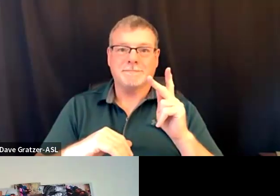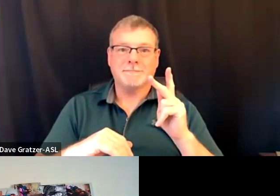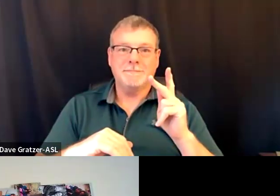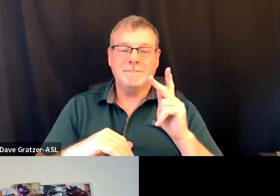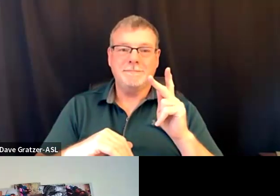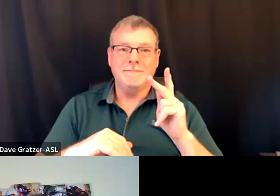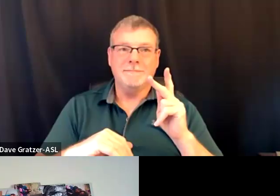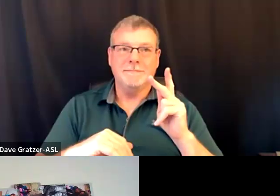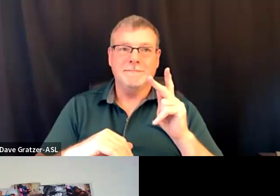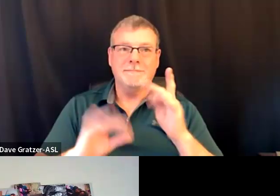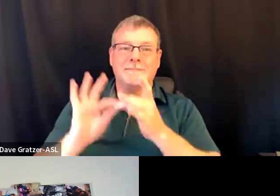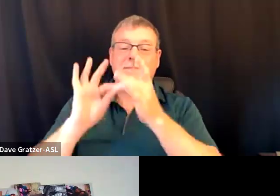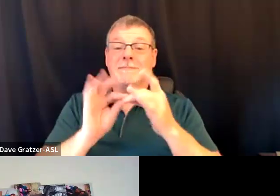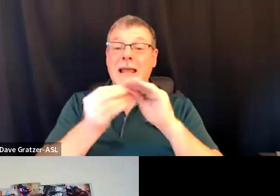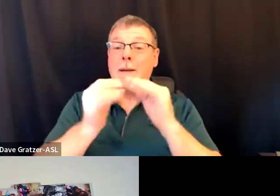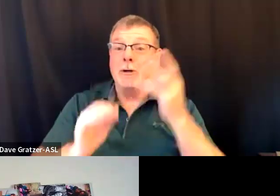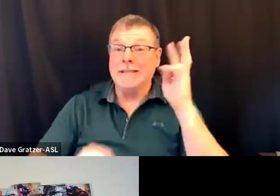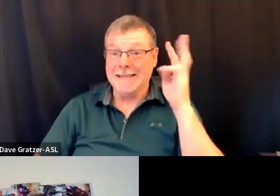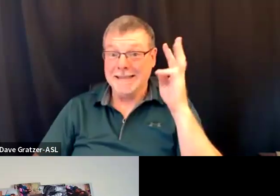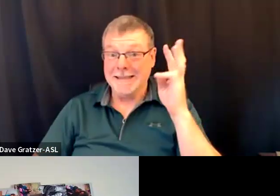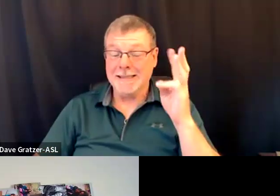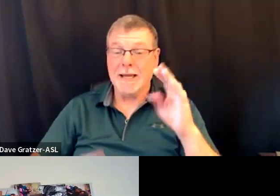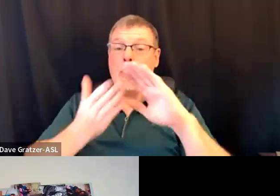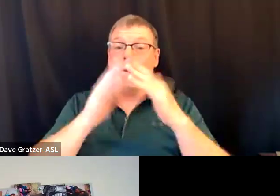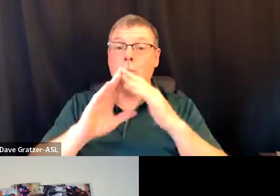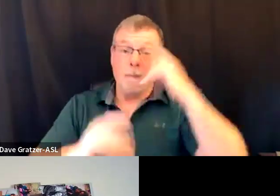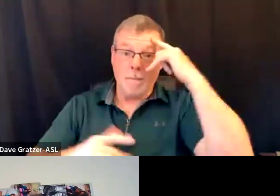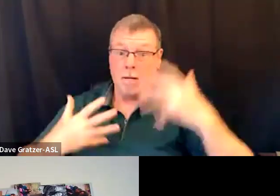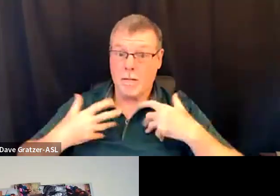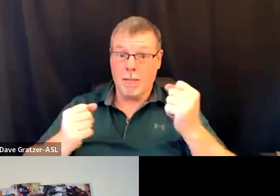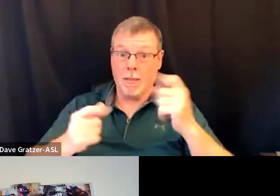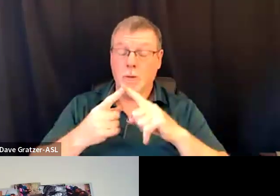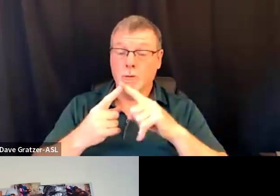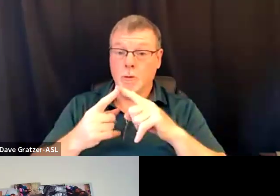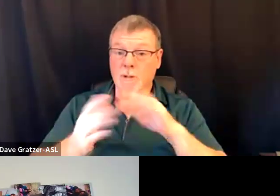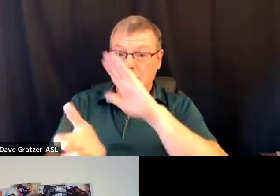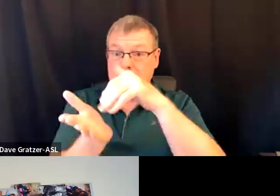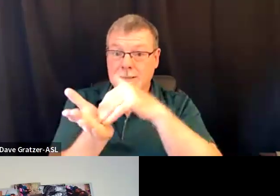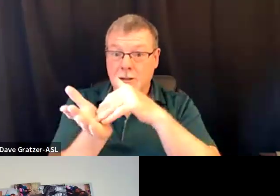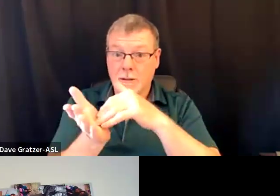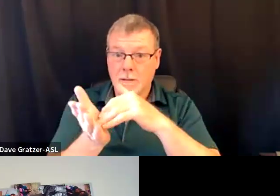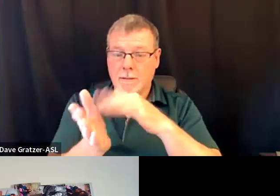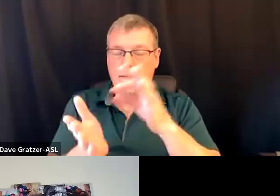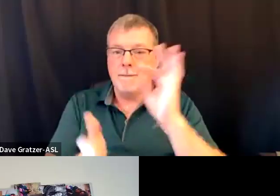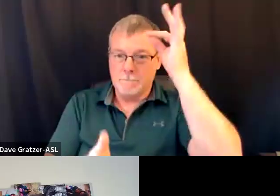So, regarding question 16, does community mental health refer specifically to a community mental health center by federal guidelines, or is it more broadly